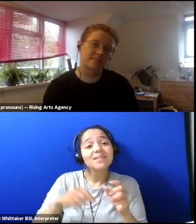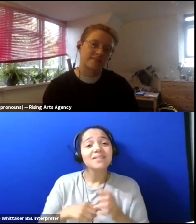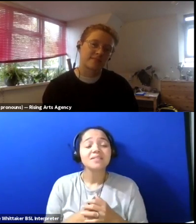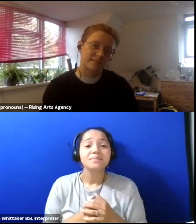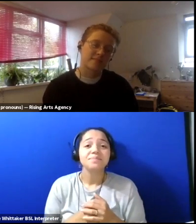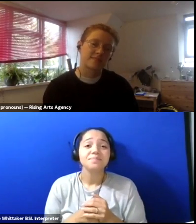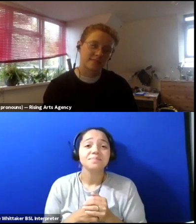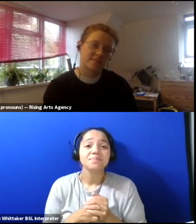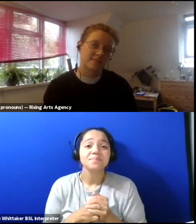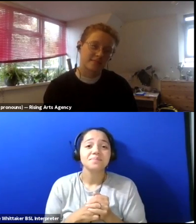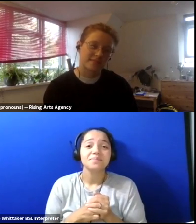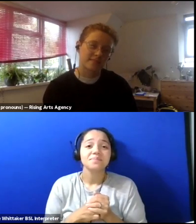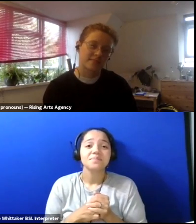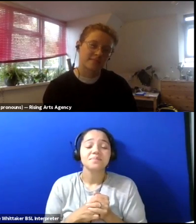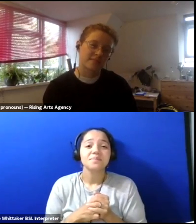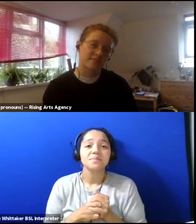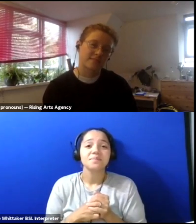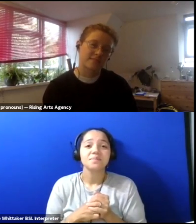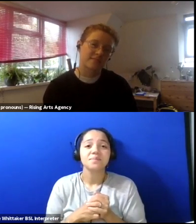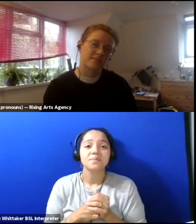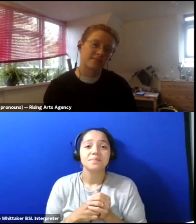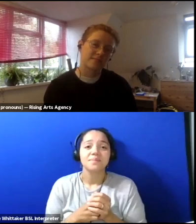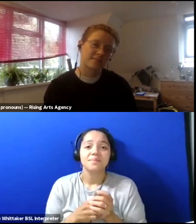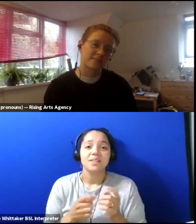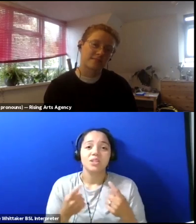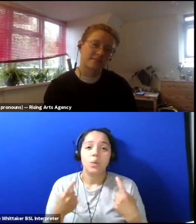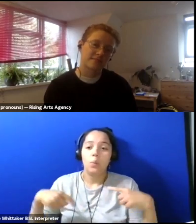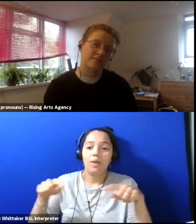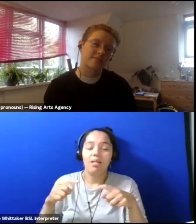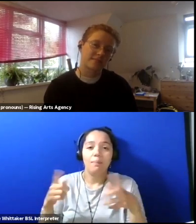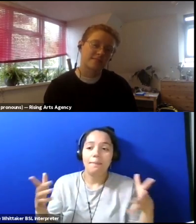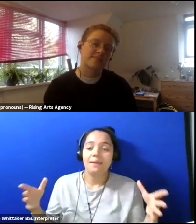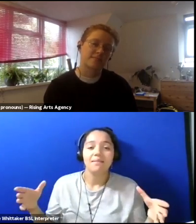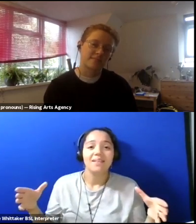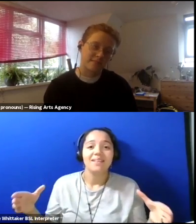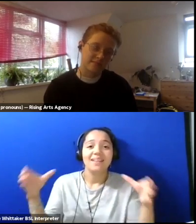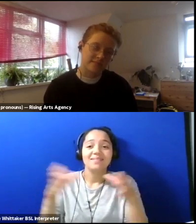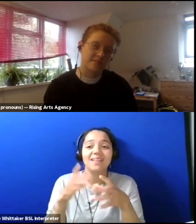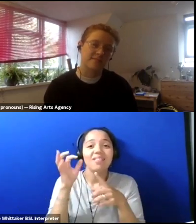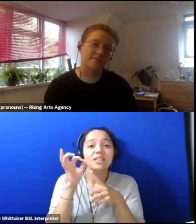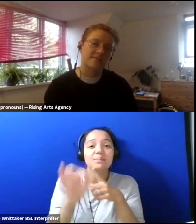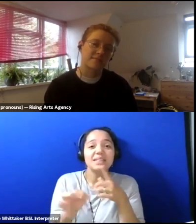So we'll get together on particular things we want to improve